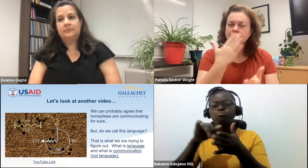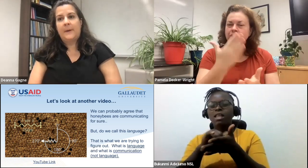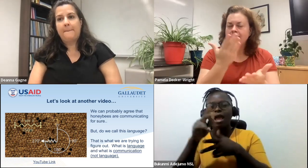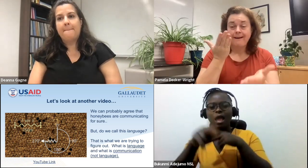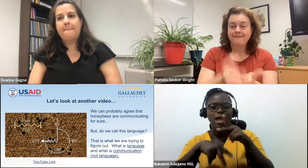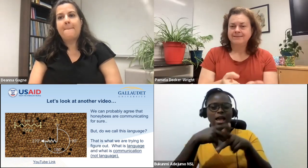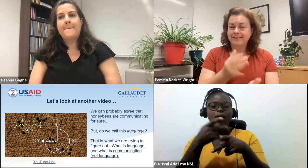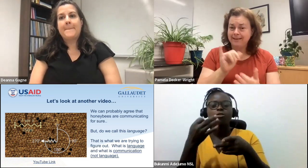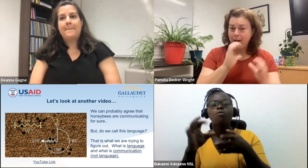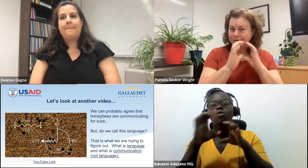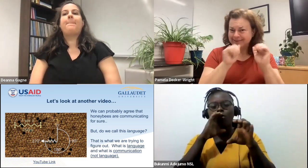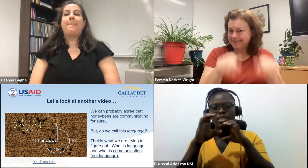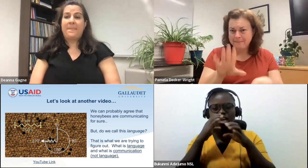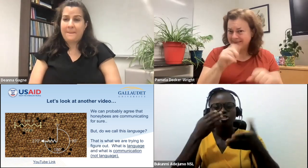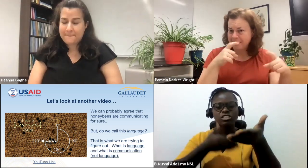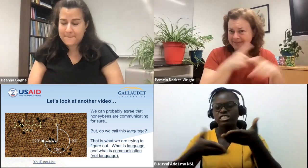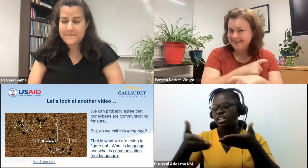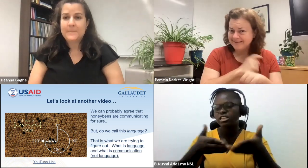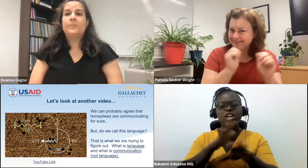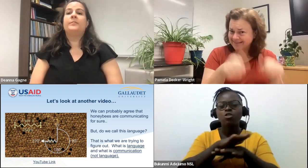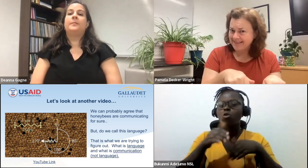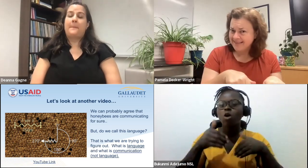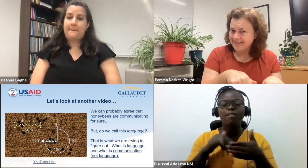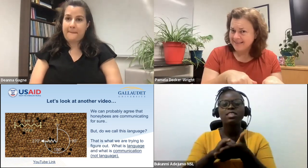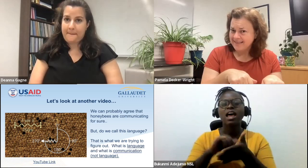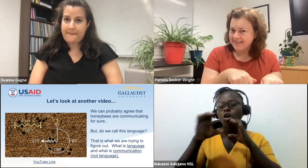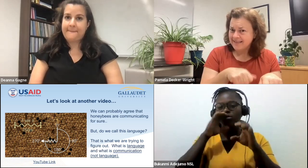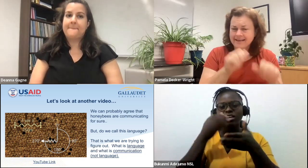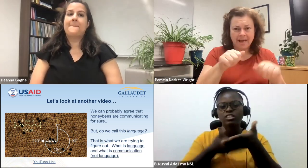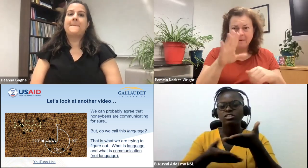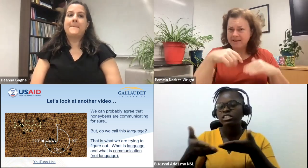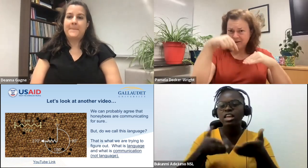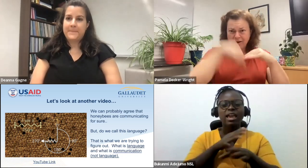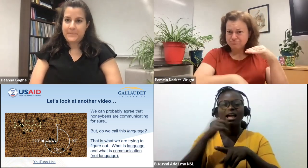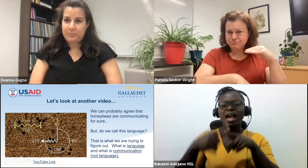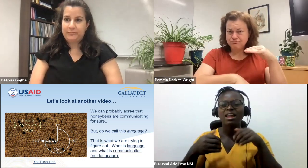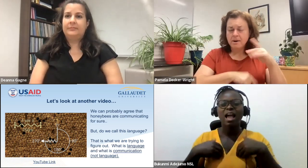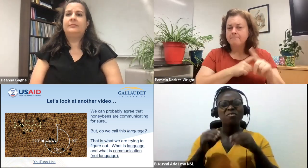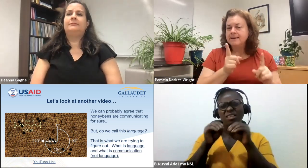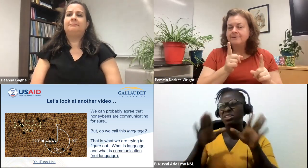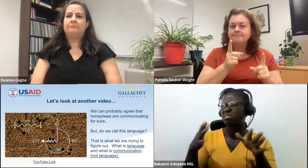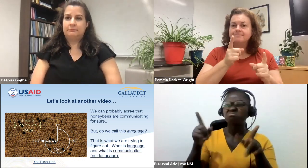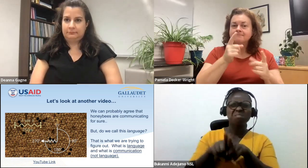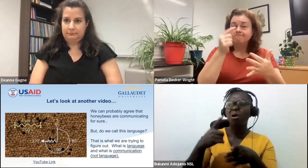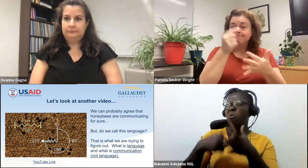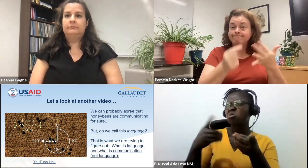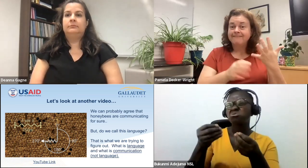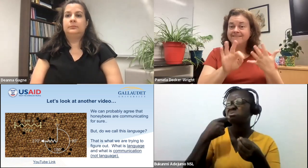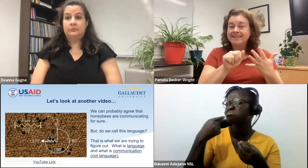So that's a communication and communication obviously can be incredibly complex and in depth.